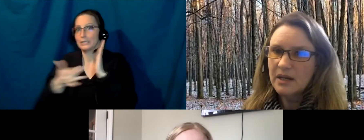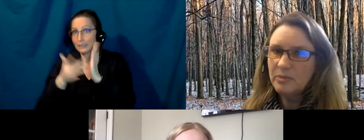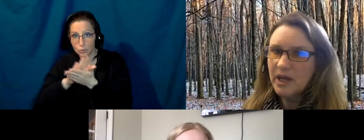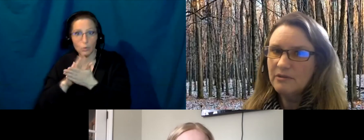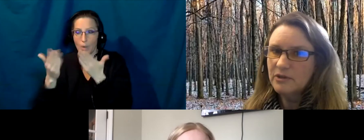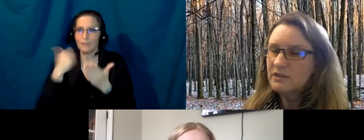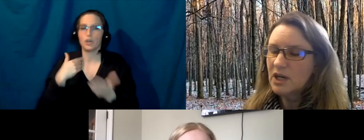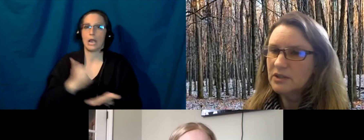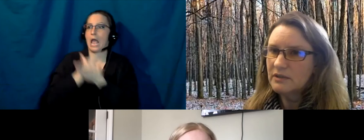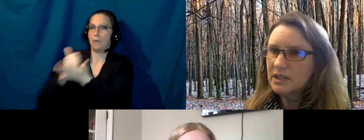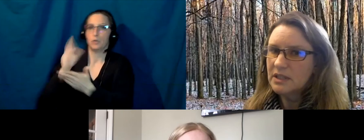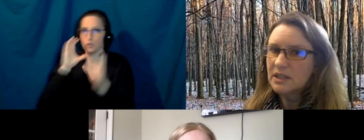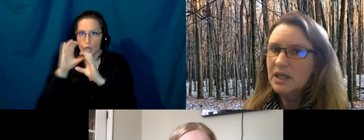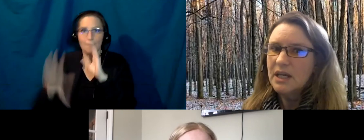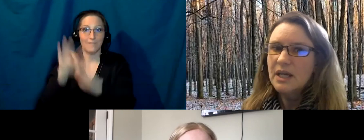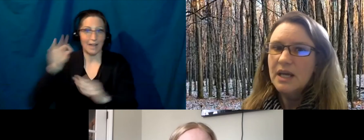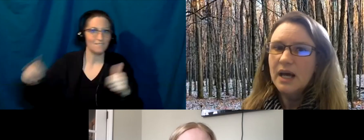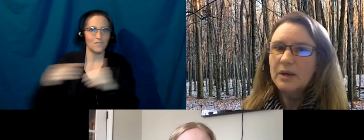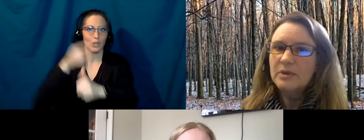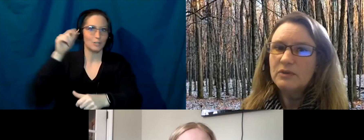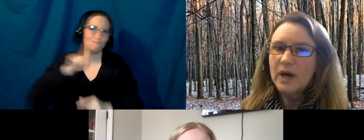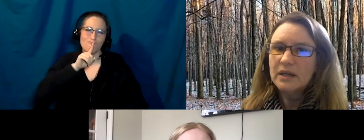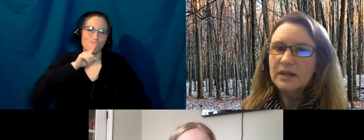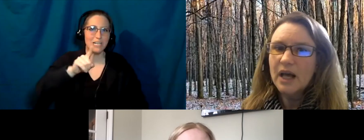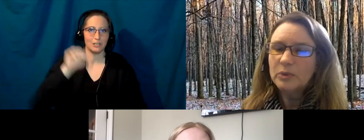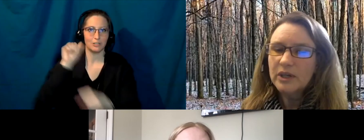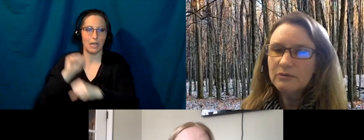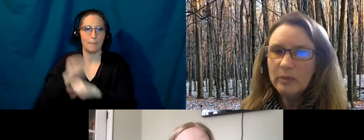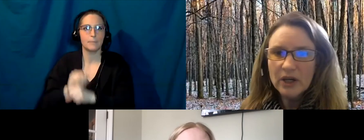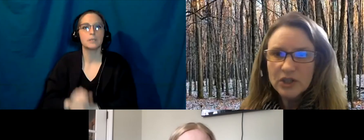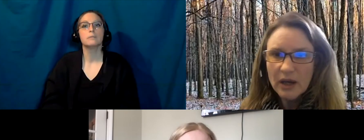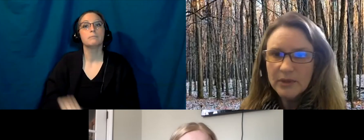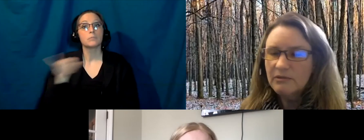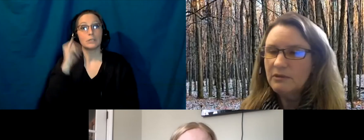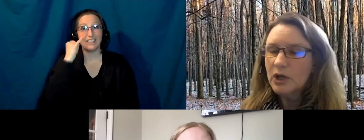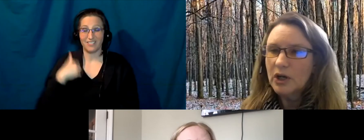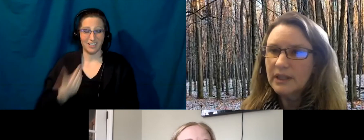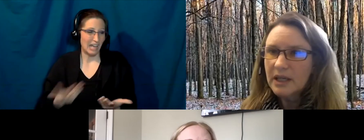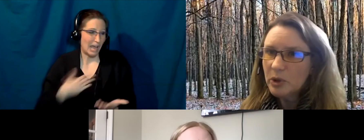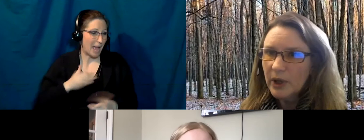apply for DVR services, if you want help looking for a better job even if you're currently employed.